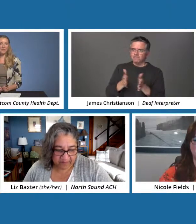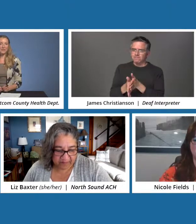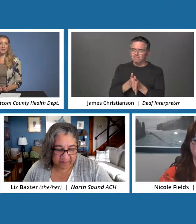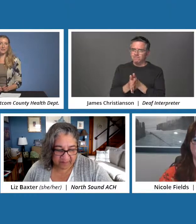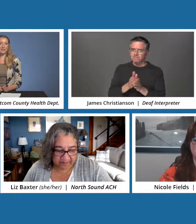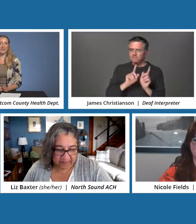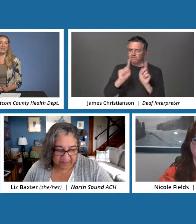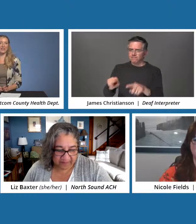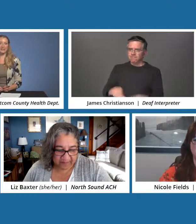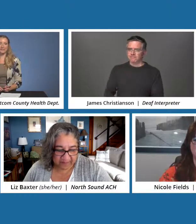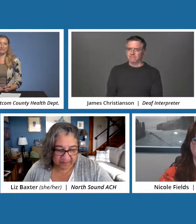And I will start with Katie.